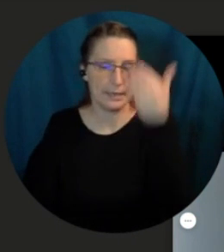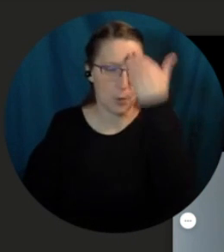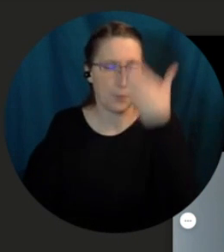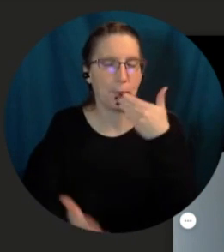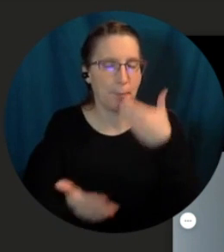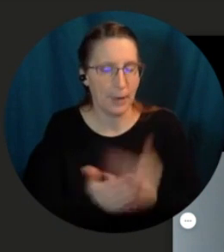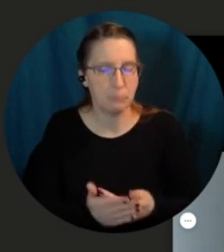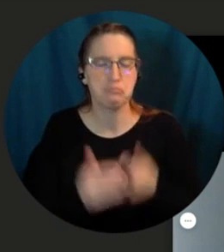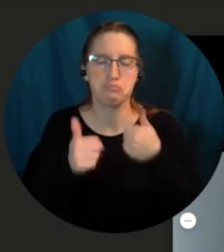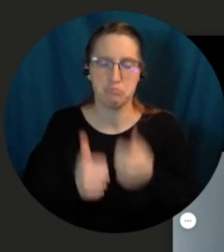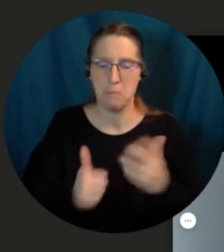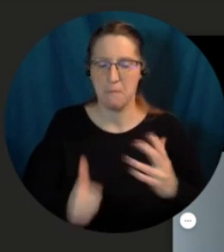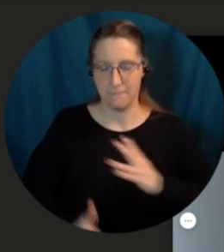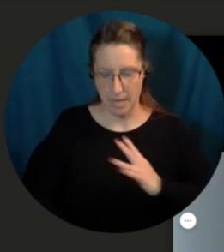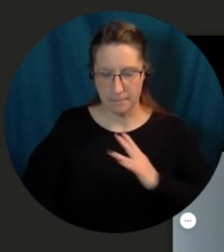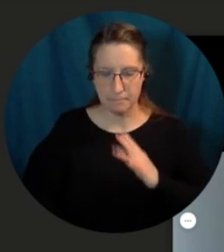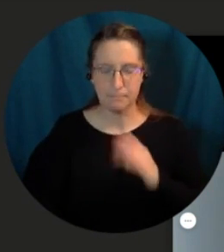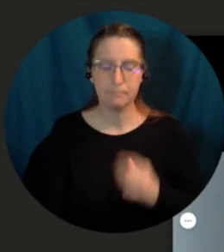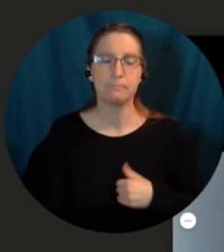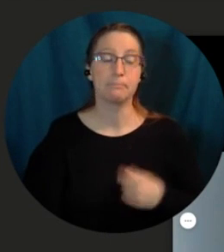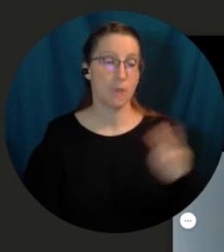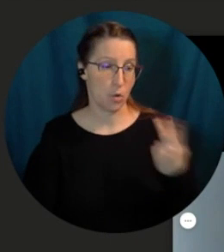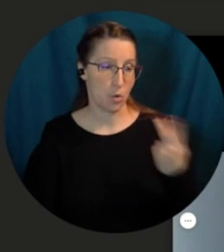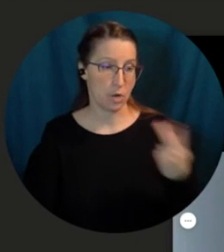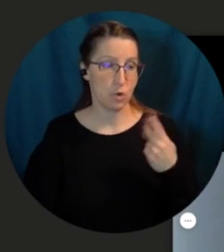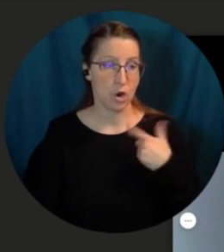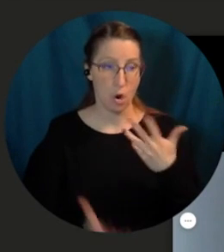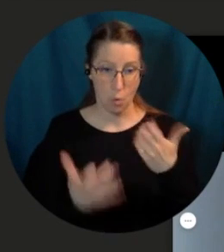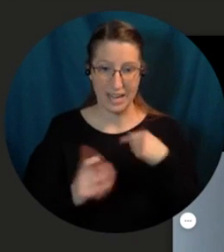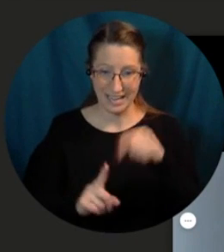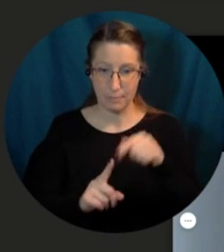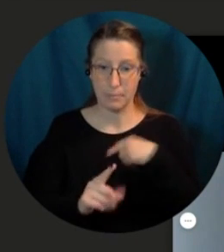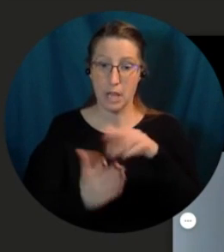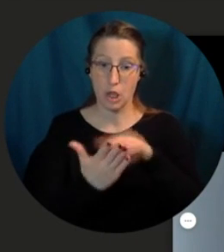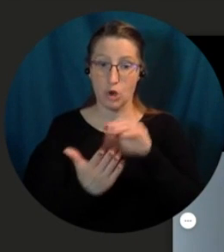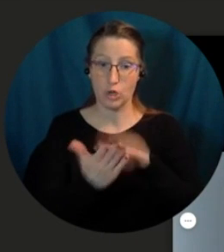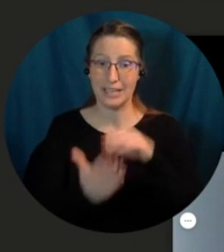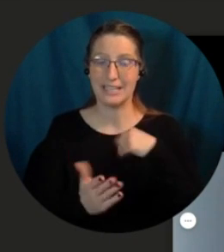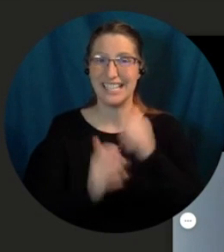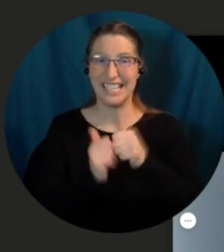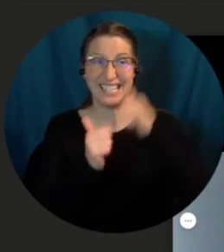And so we were working on him doing distance spotting. And when we were in person, we would